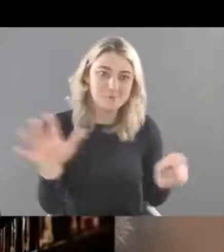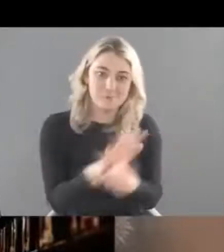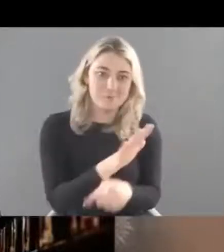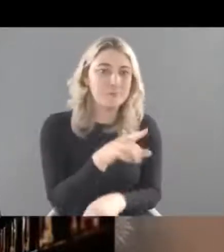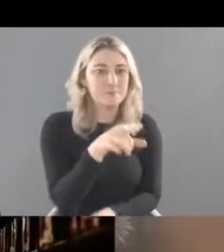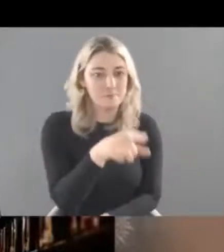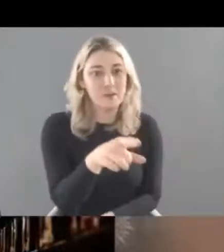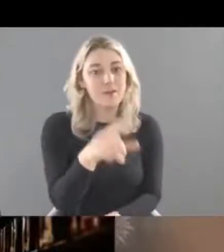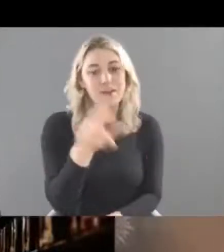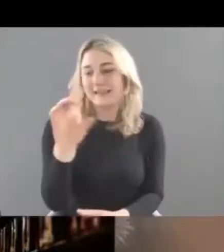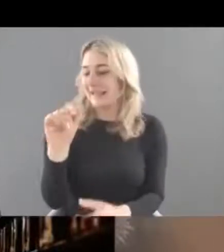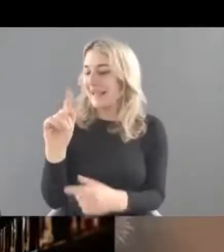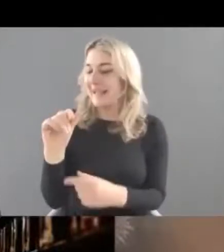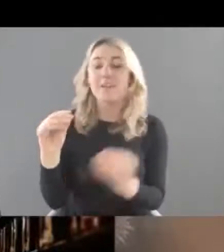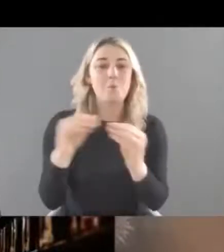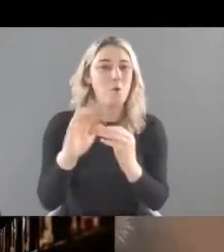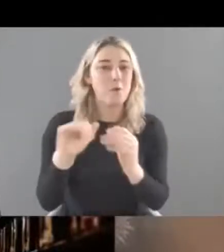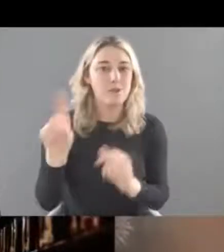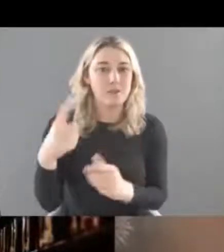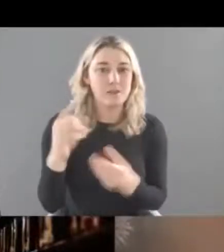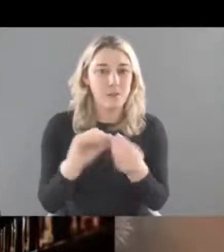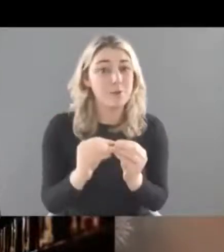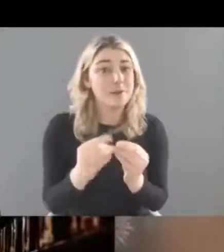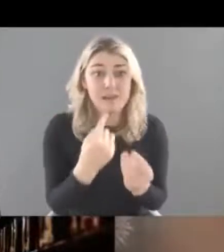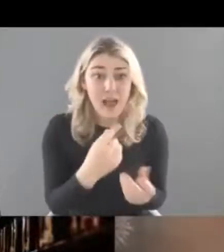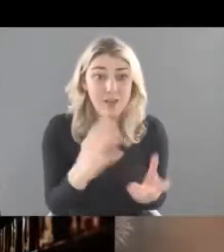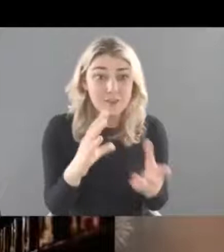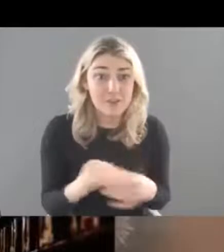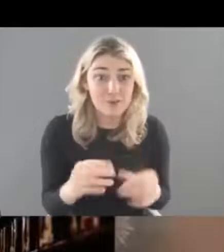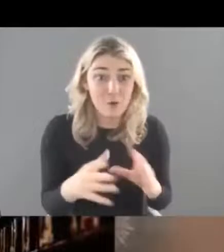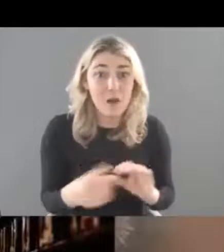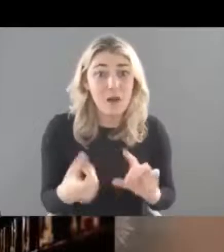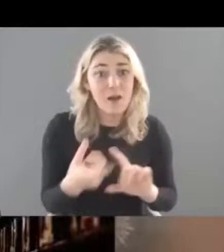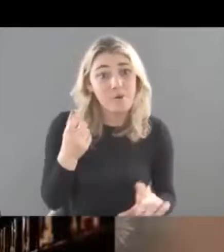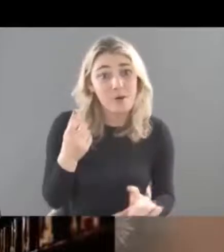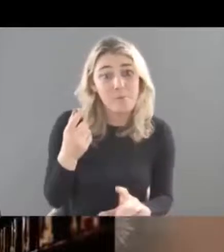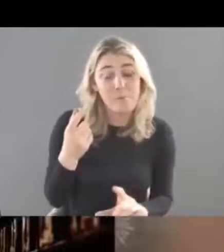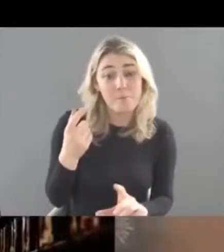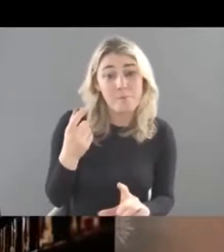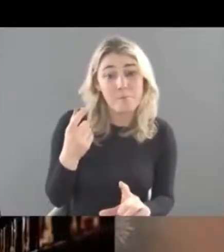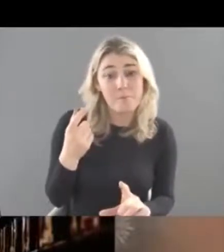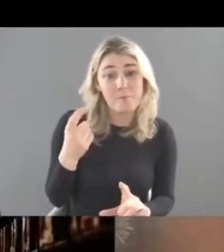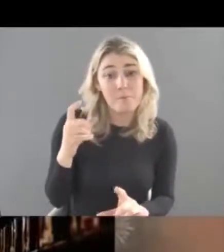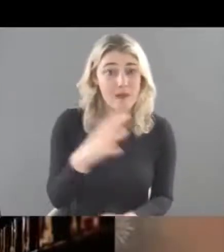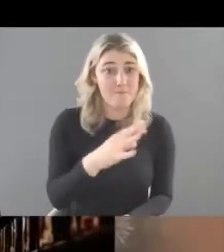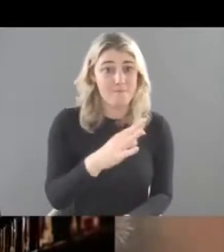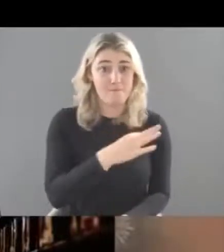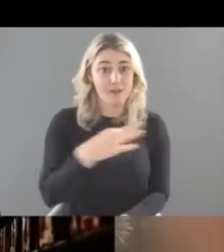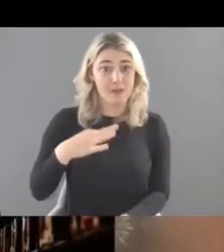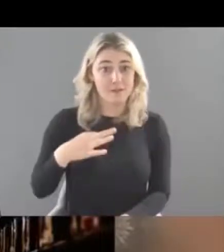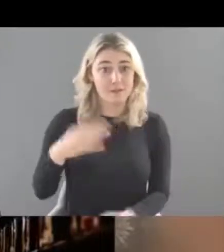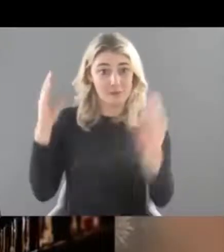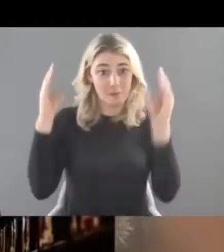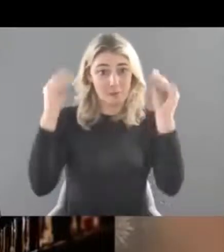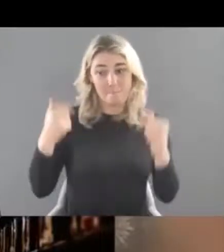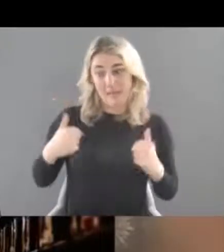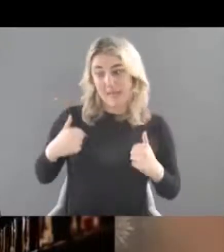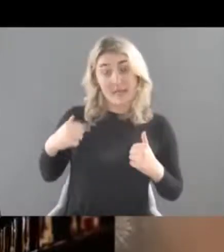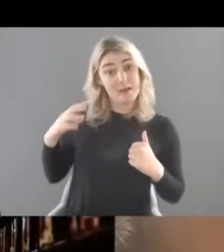just numbers and it does tell a story. And from a faculty member's point of view, so me and my colleagues who are teaching day to day, you know, we,